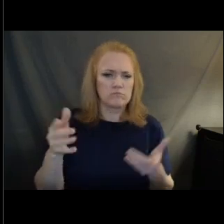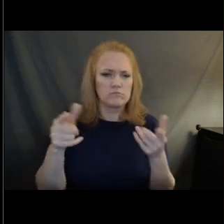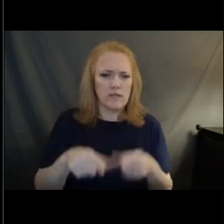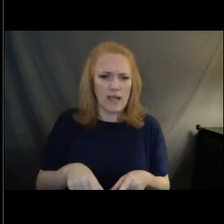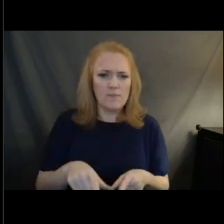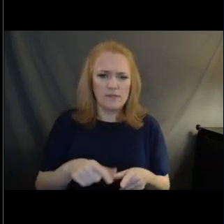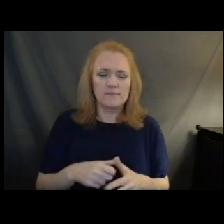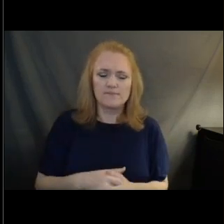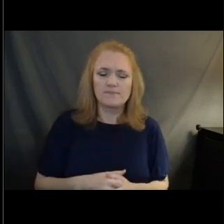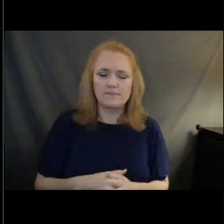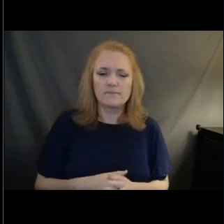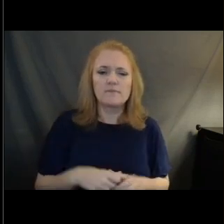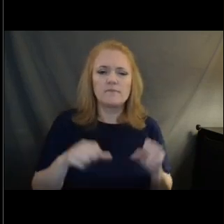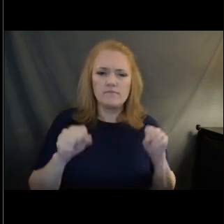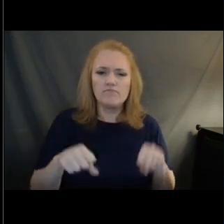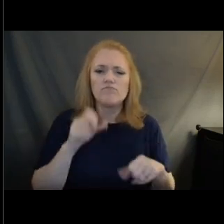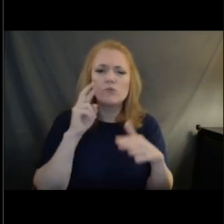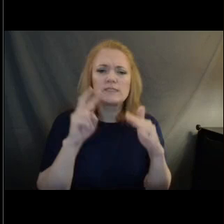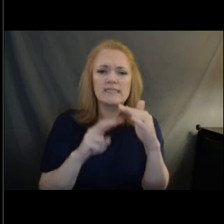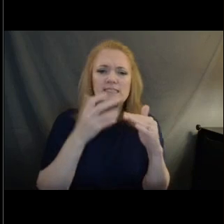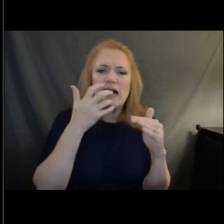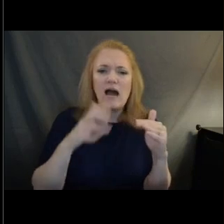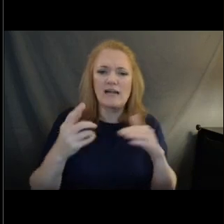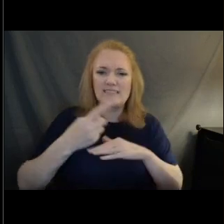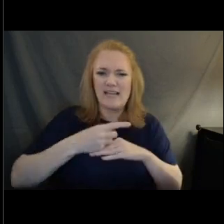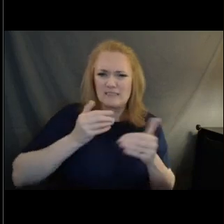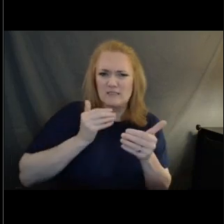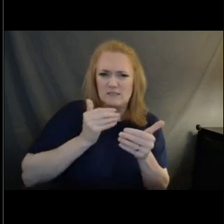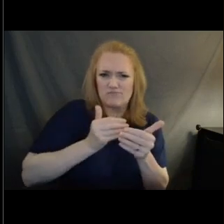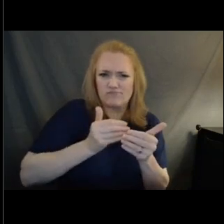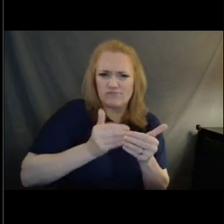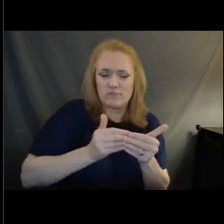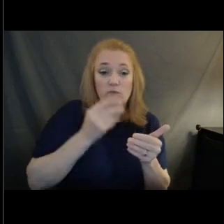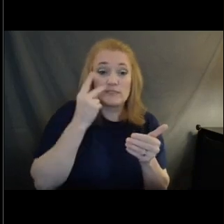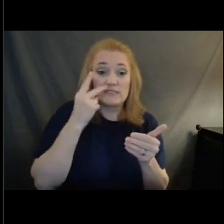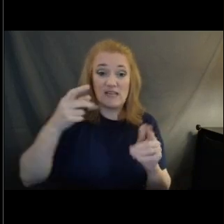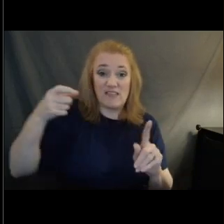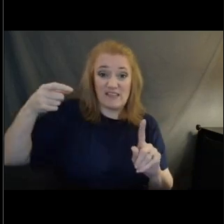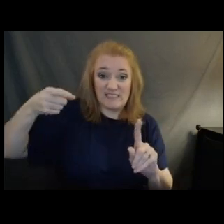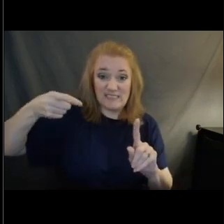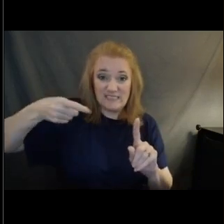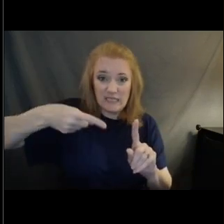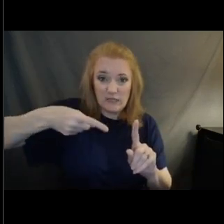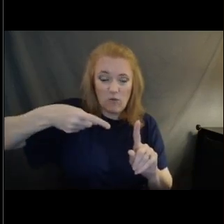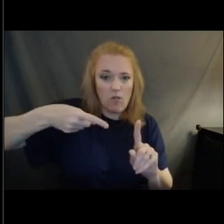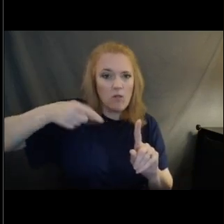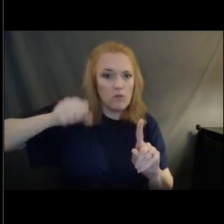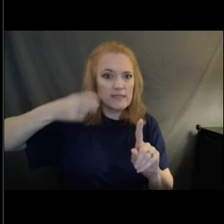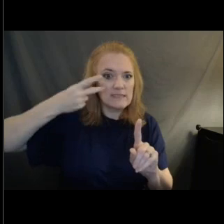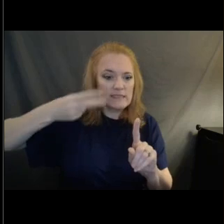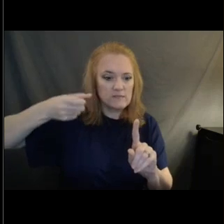of hot days, because where we see a stronger signal, as one example was the very serious